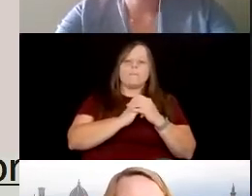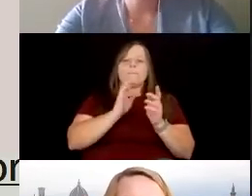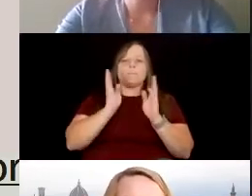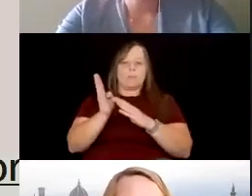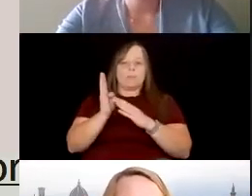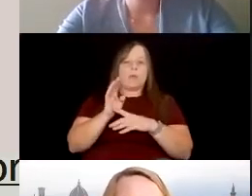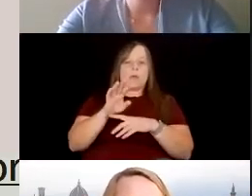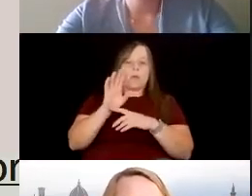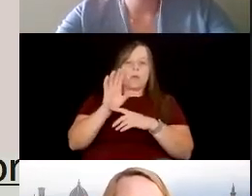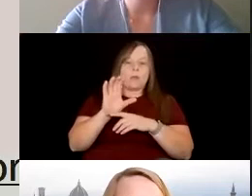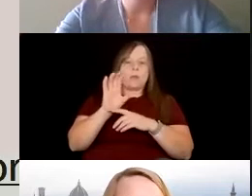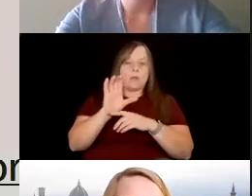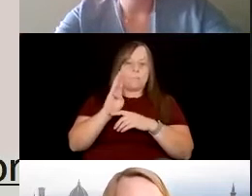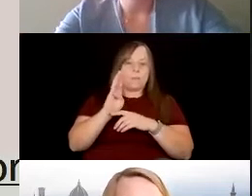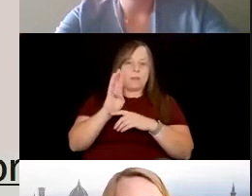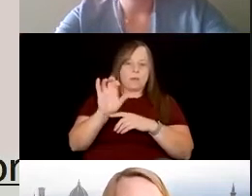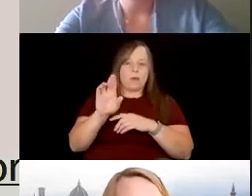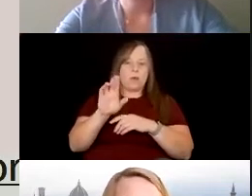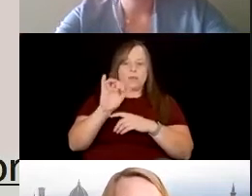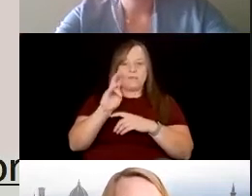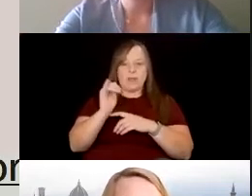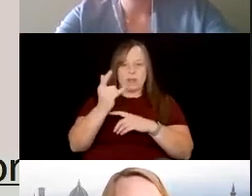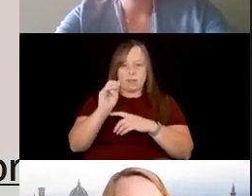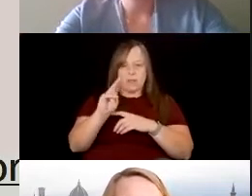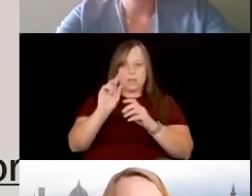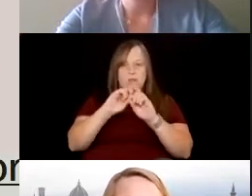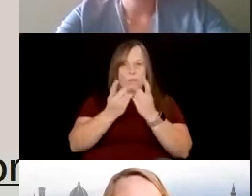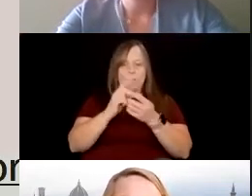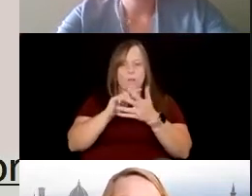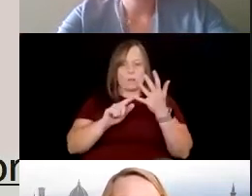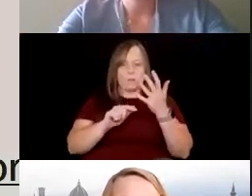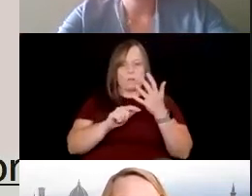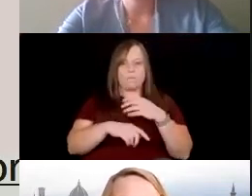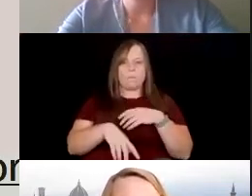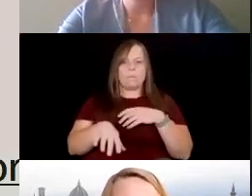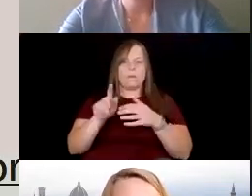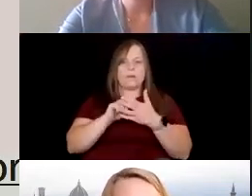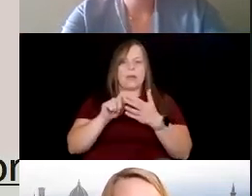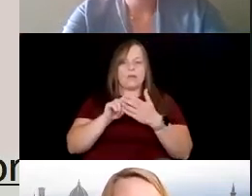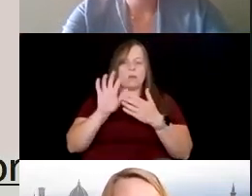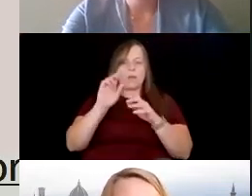It's composed of civilian members of the respective departments who are appointed by the secretary of the department.